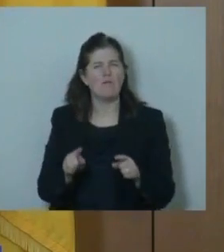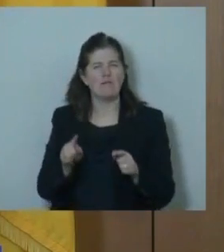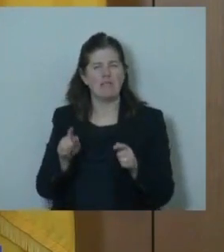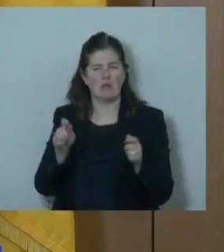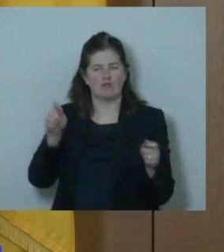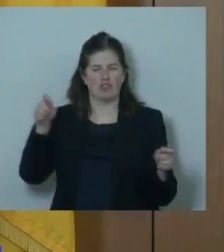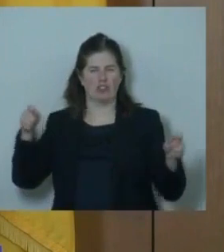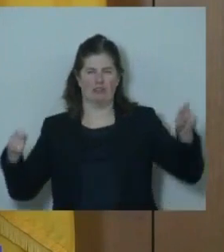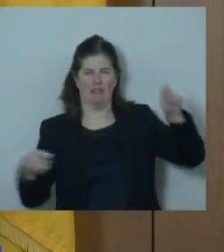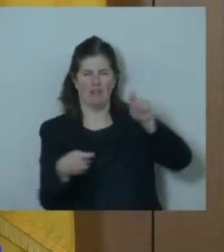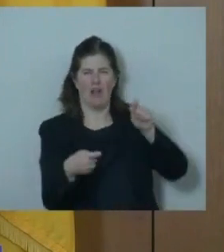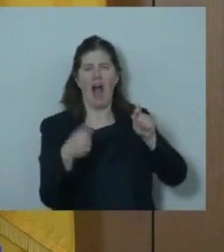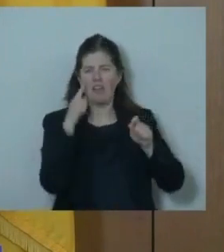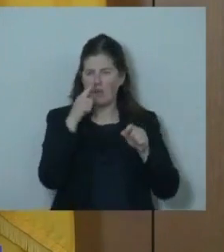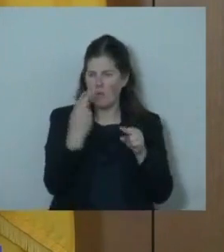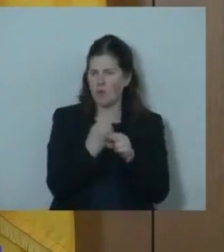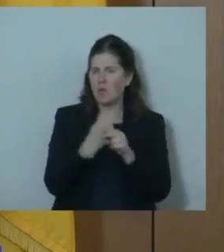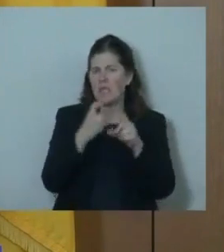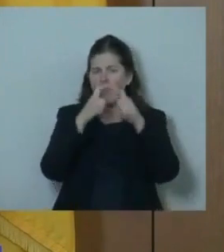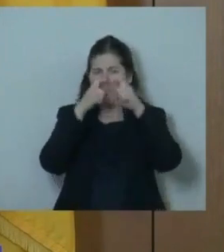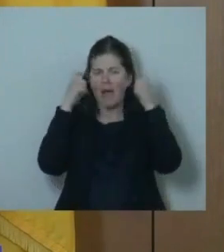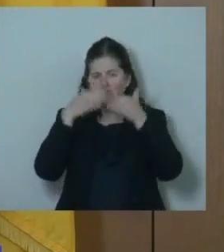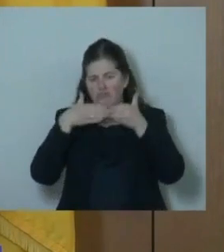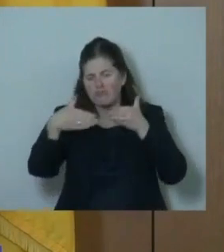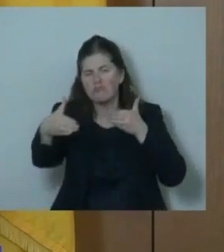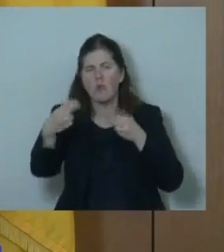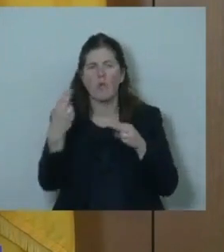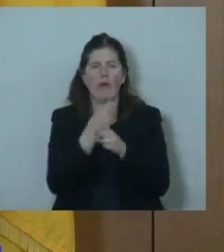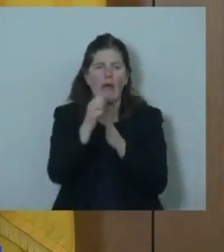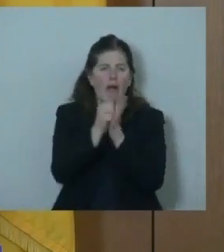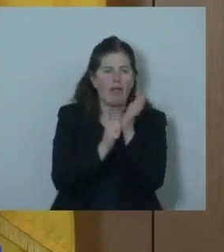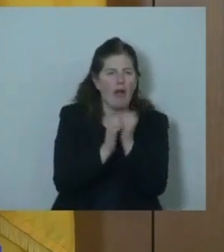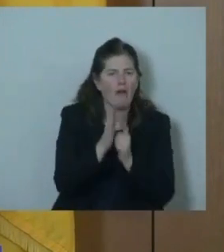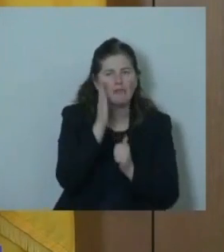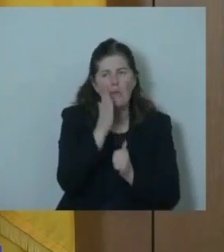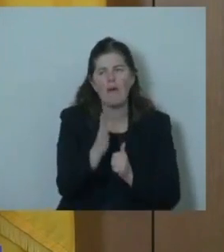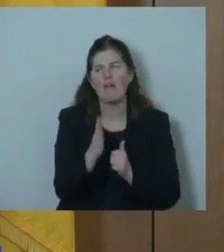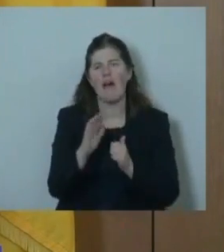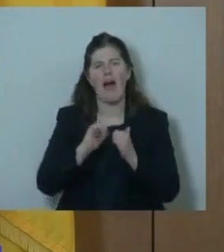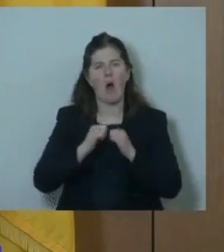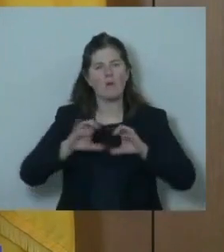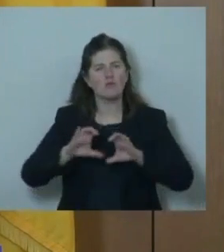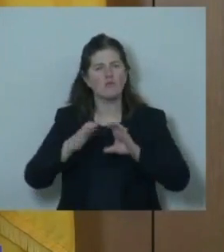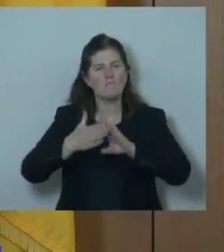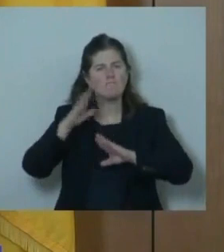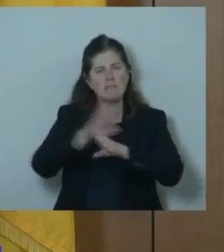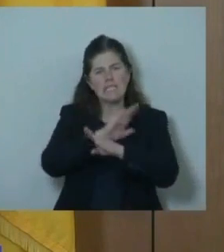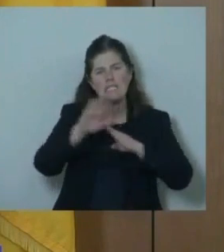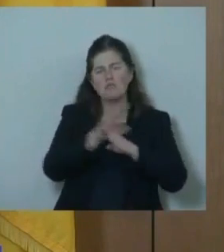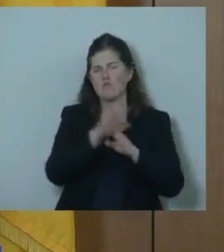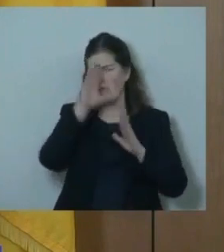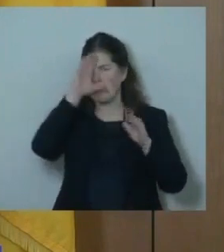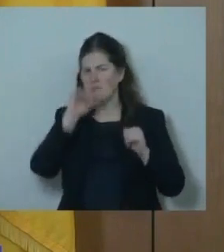I DON’T THINK THAT IS GOING TO HAPPEN ANYWHERE REALLY IN THE COUNTRY. THOSE ARE GOING TO BE SHIFTED.